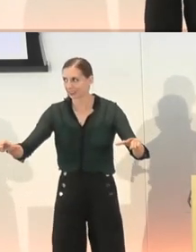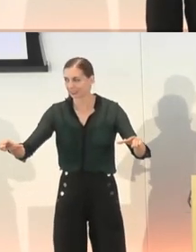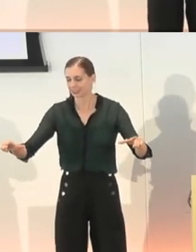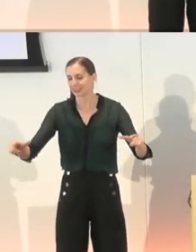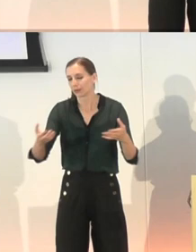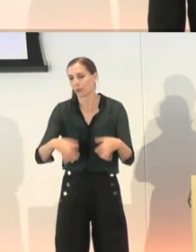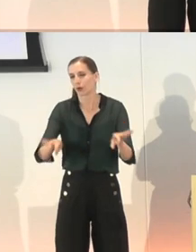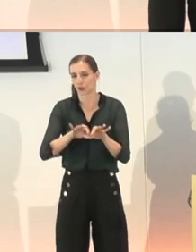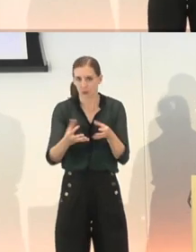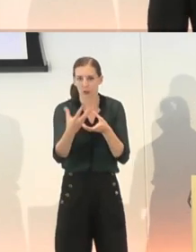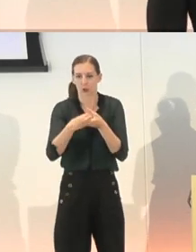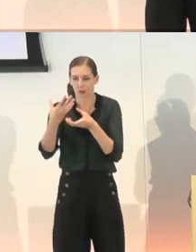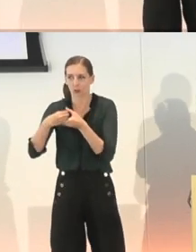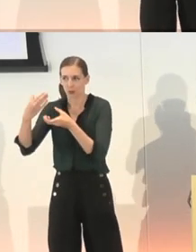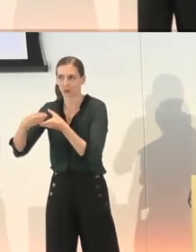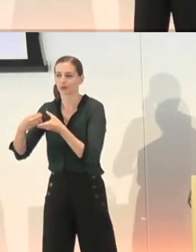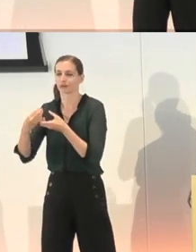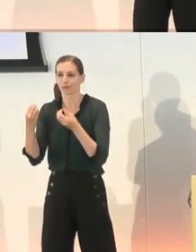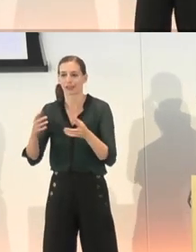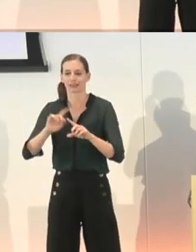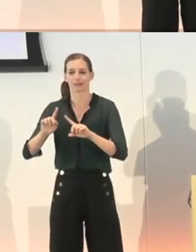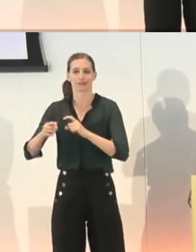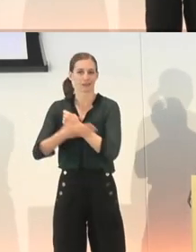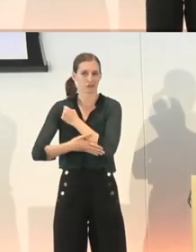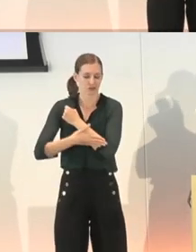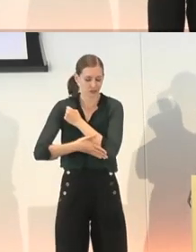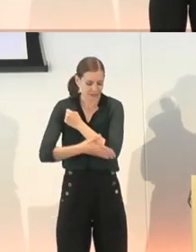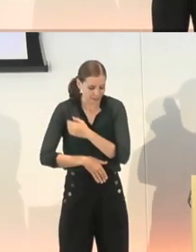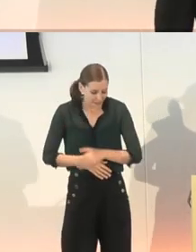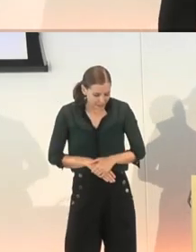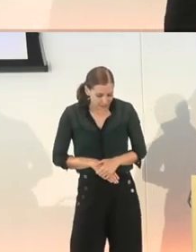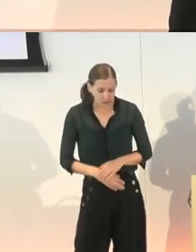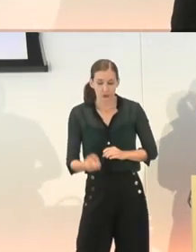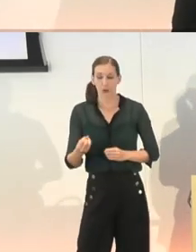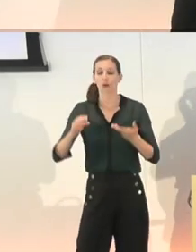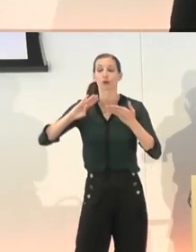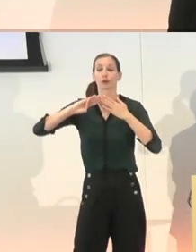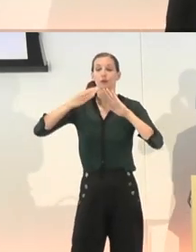Some of the things we think distinguish from communities are some of things that make such